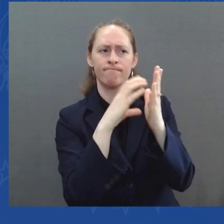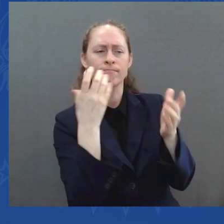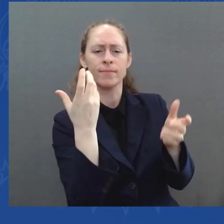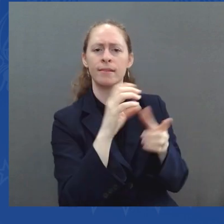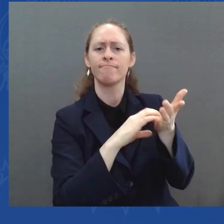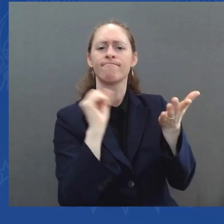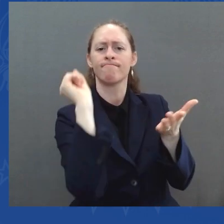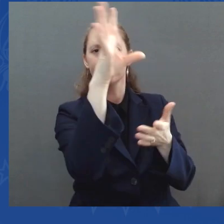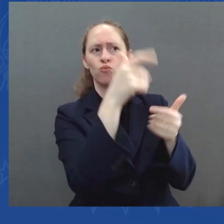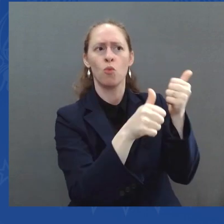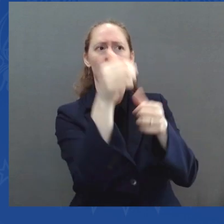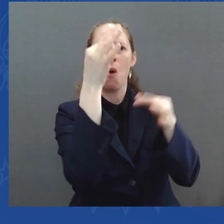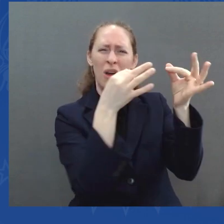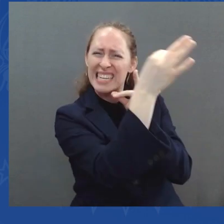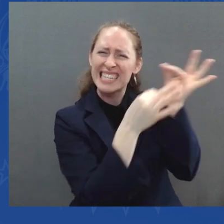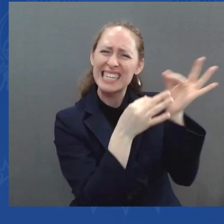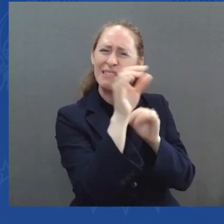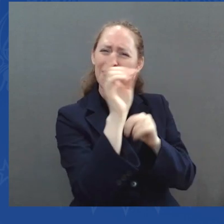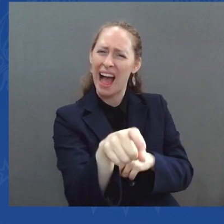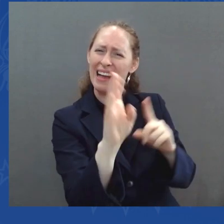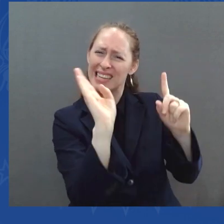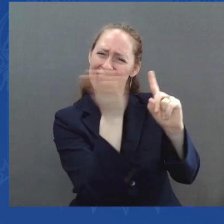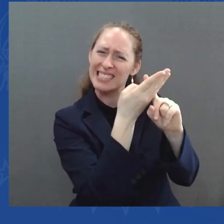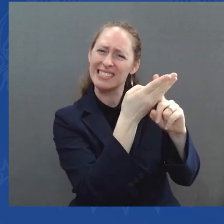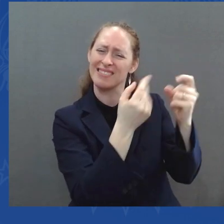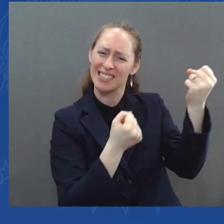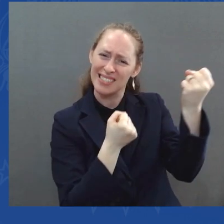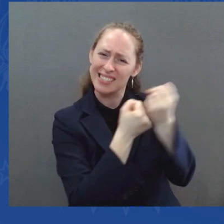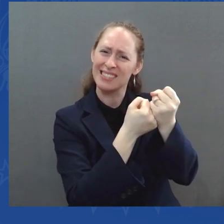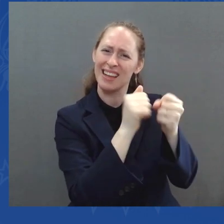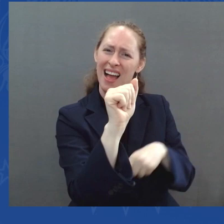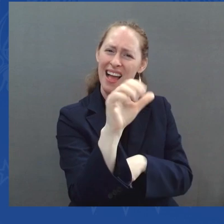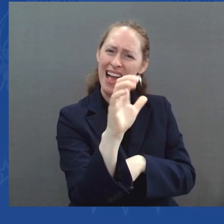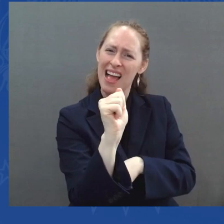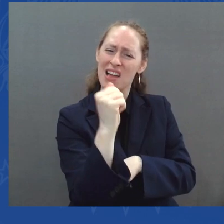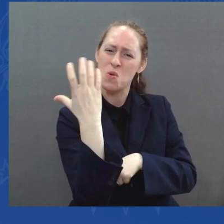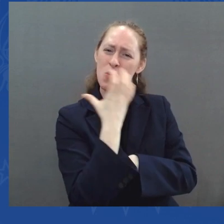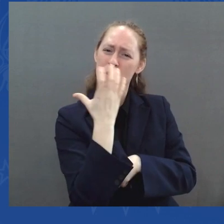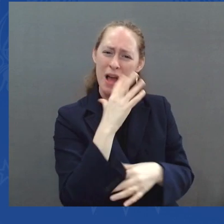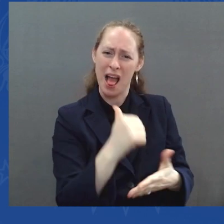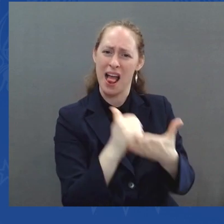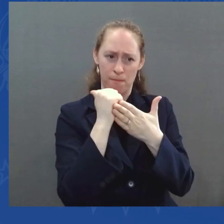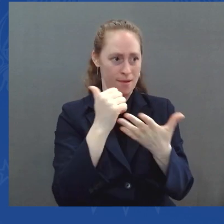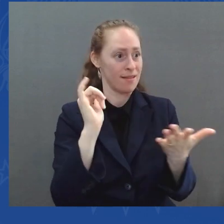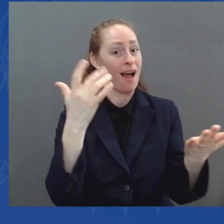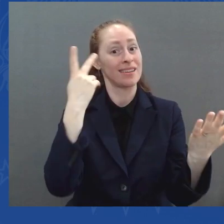to continue to expand affordable healthcare and its coverage to families across our nation